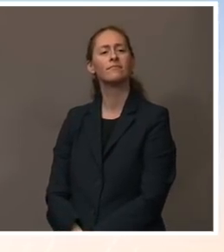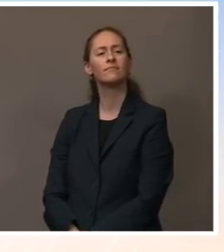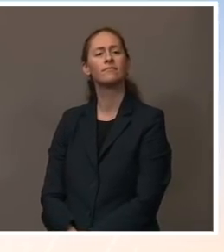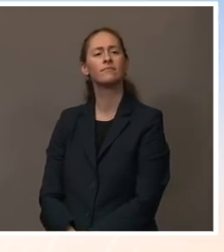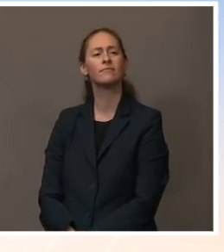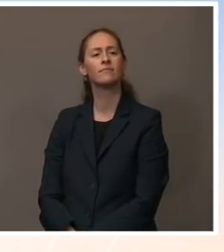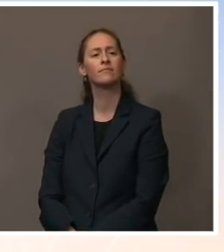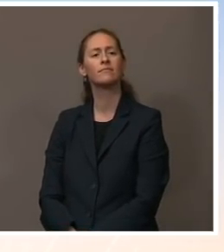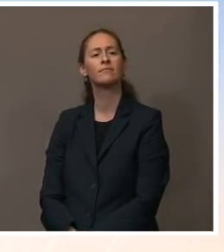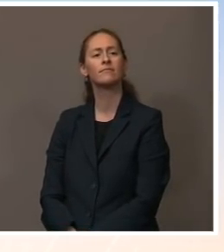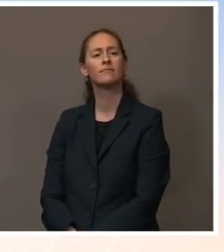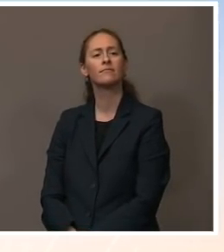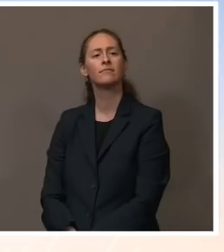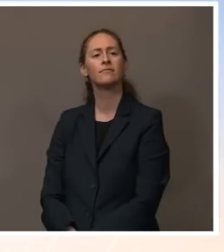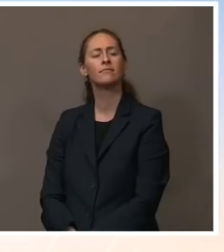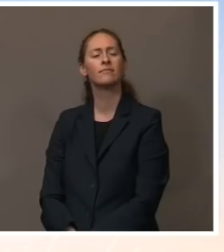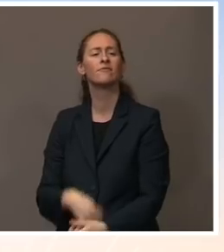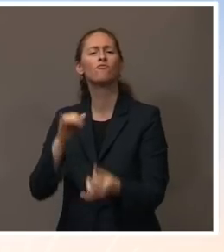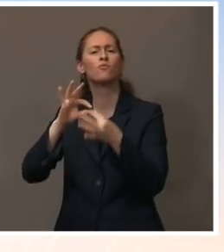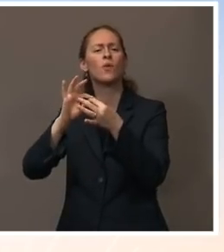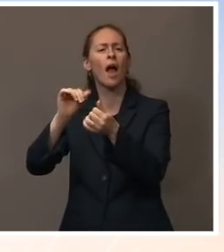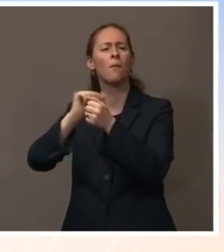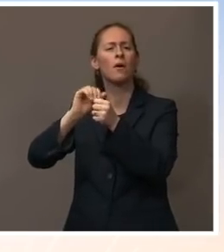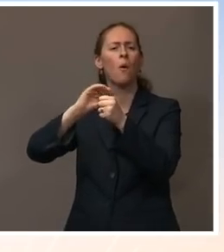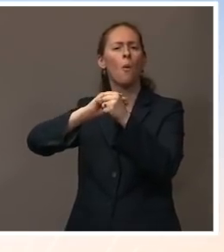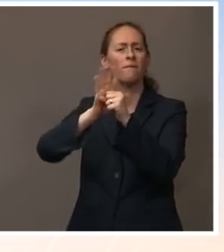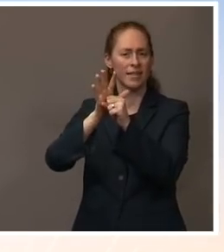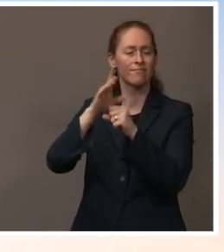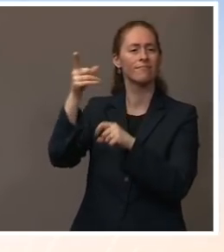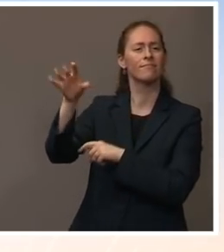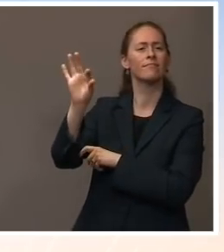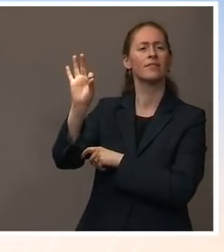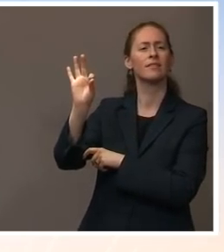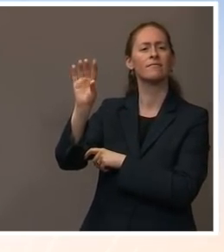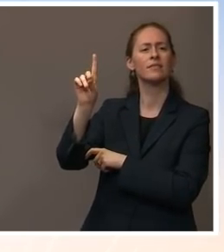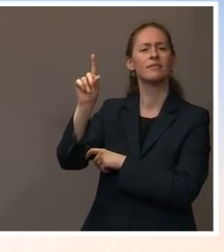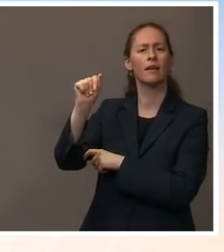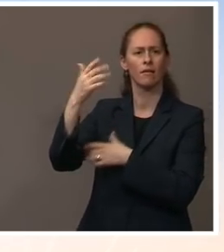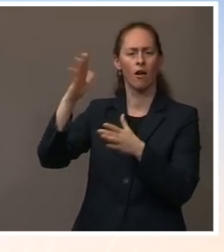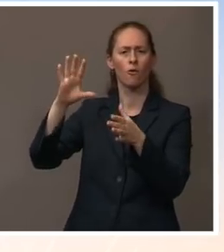is among the voices saying he's concerned that children who are not yet eligible to be vaccinated